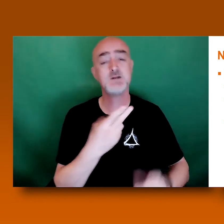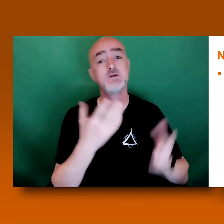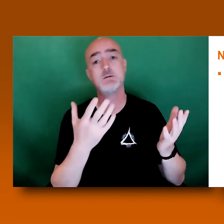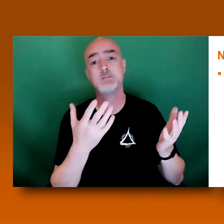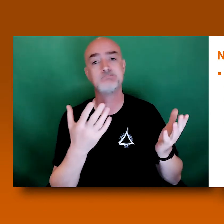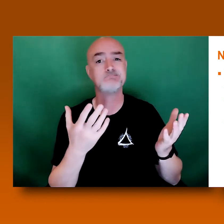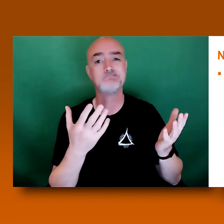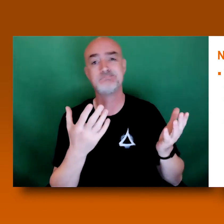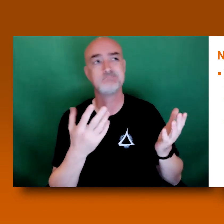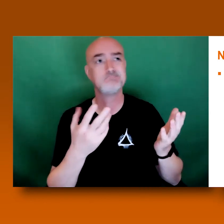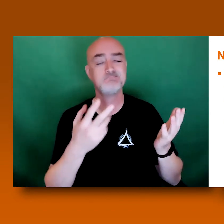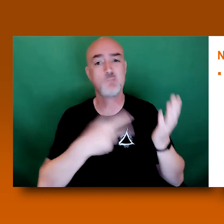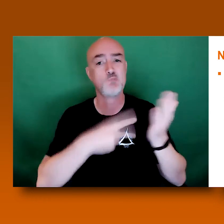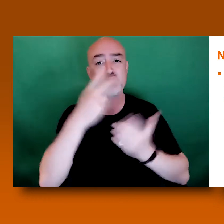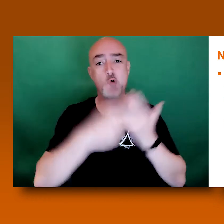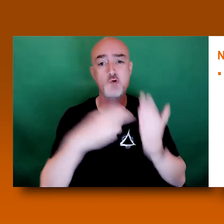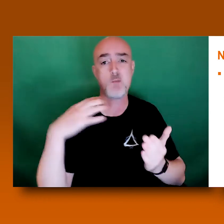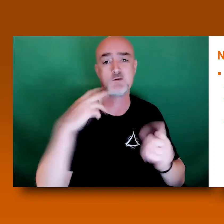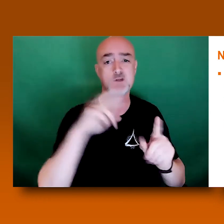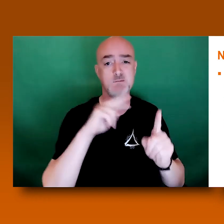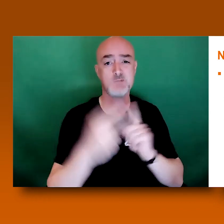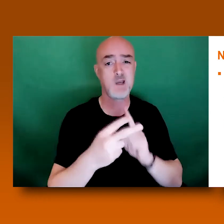in the NIH, the program officer's perspective